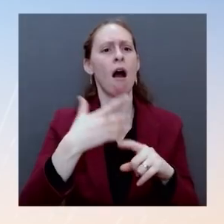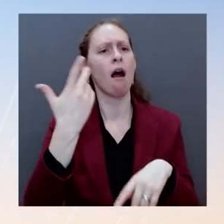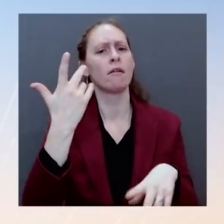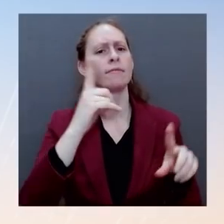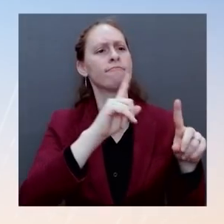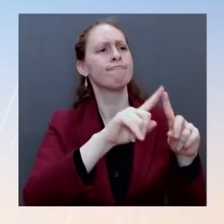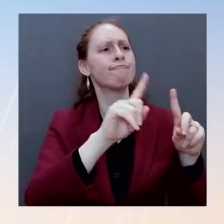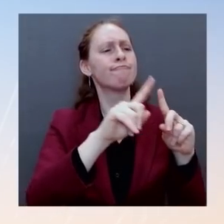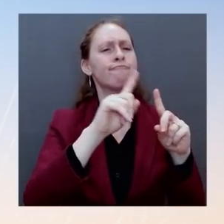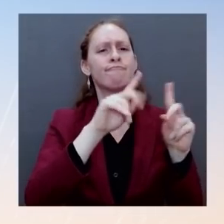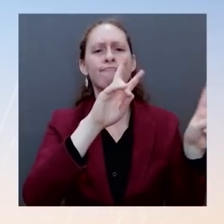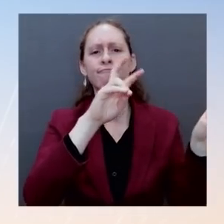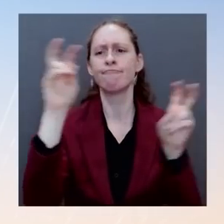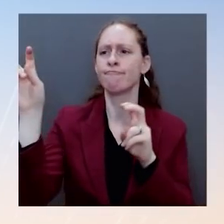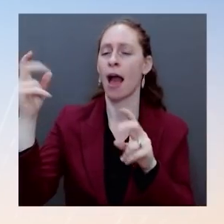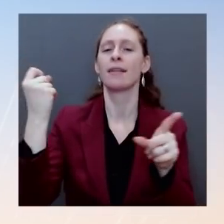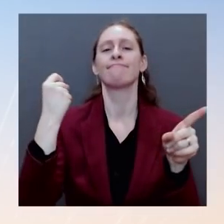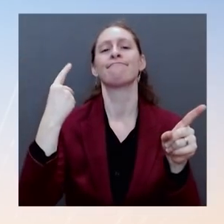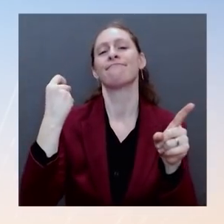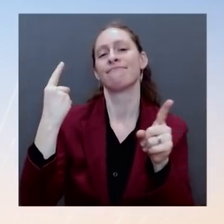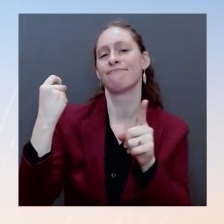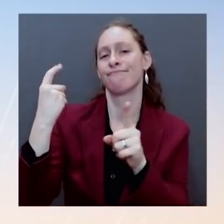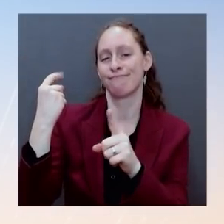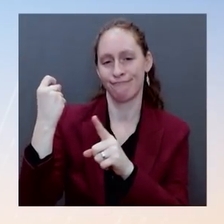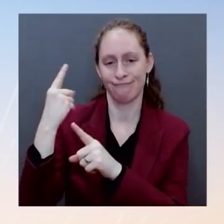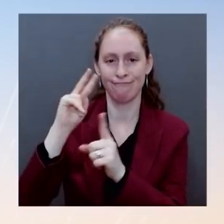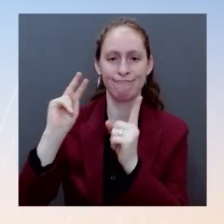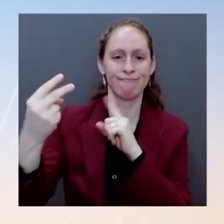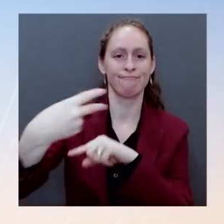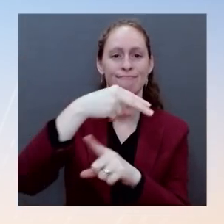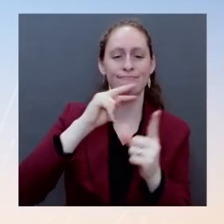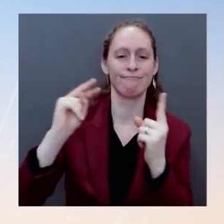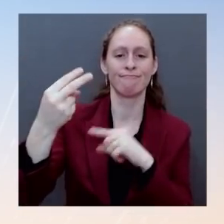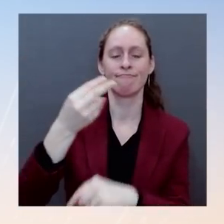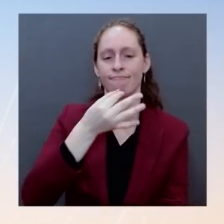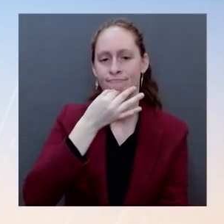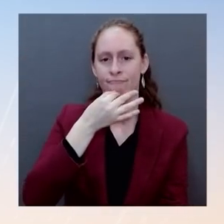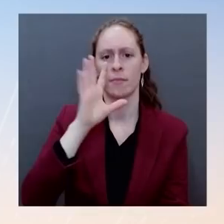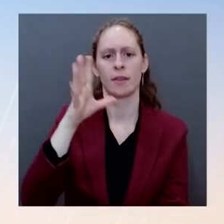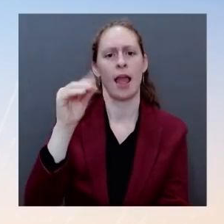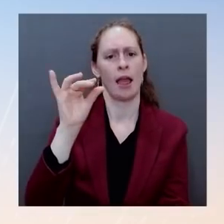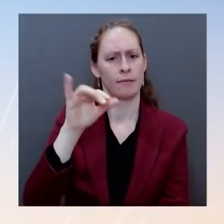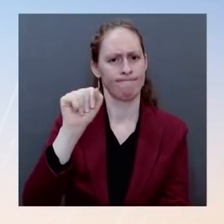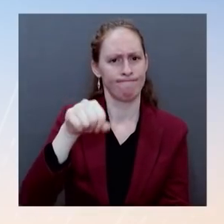is charting a course of monetary policy that sustains the strength of recovery and achieves the dual mandate